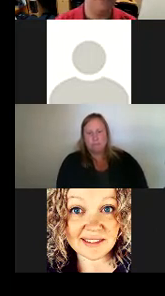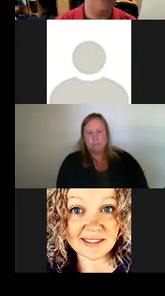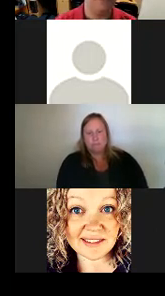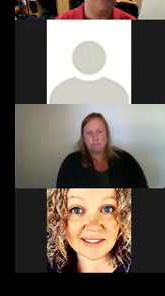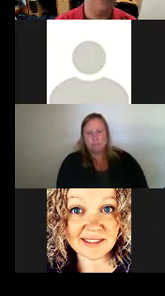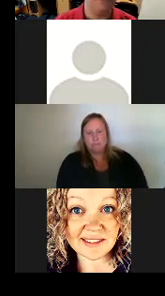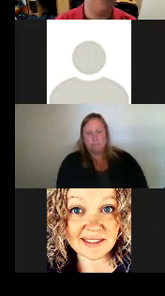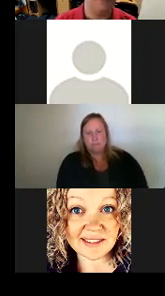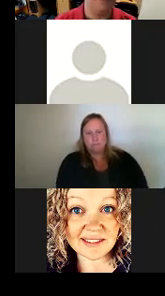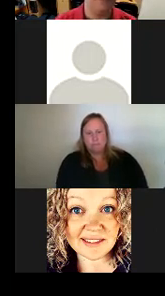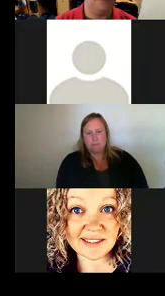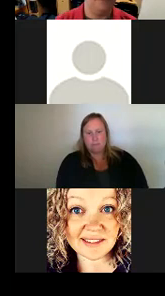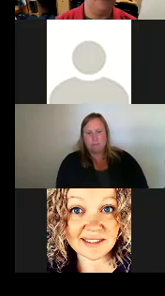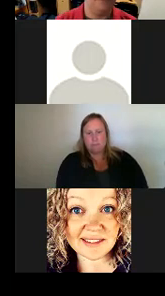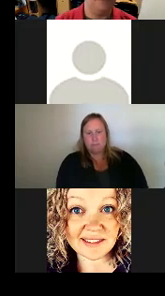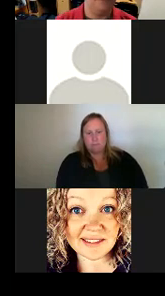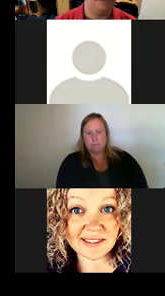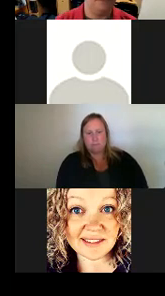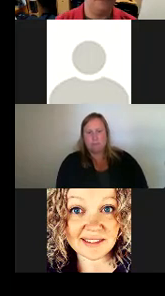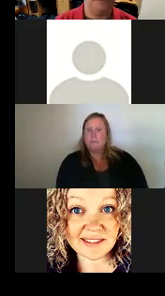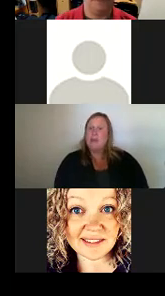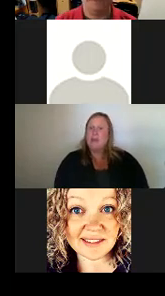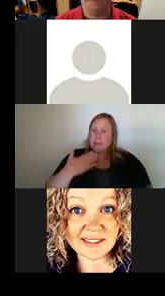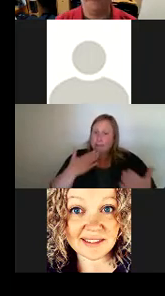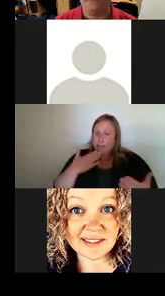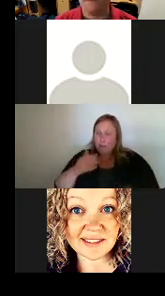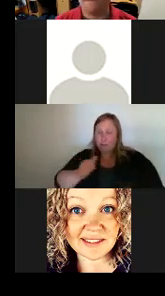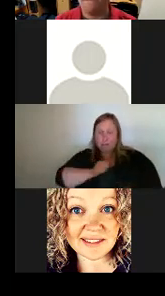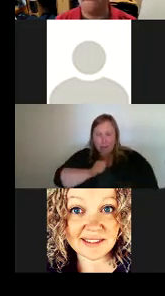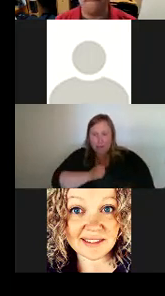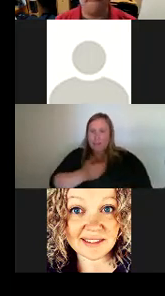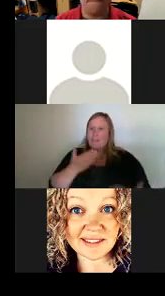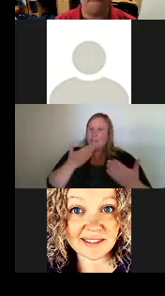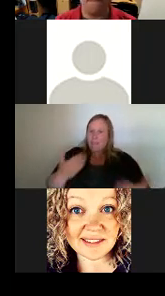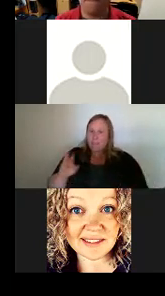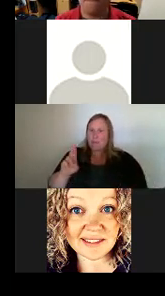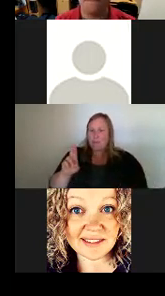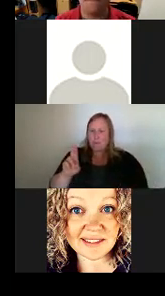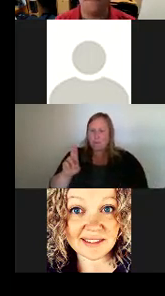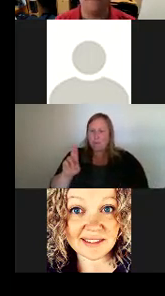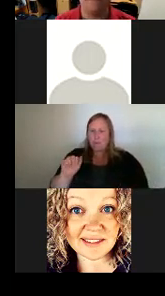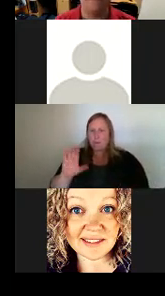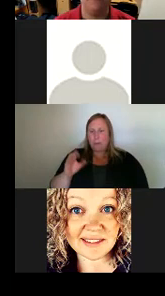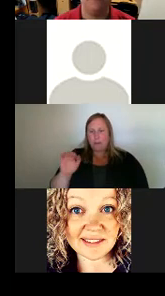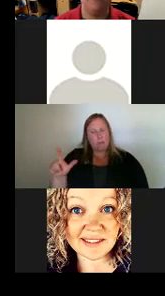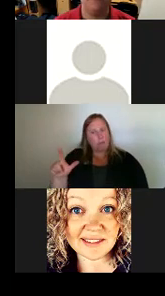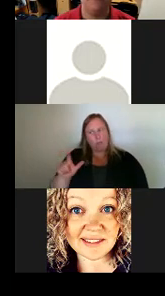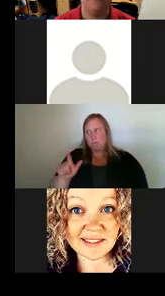I WANT TO SAY THANK YOU MYSELF BOTH TOURISM. EXCELLENT, THOROUGH INFORMATION THAT I THINK